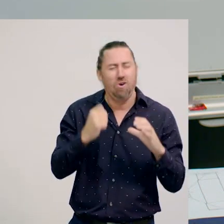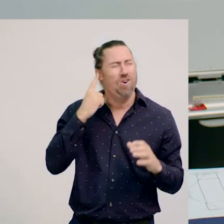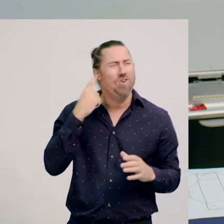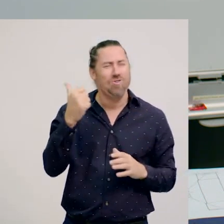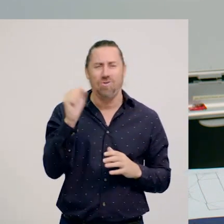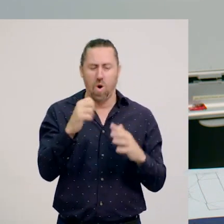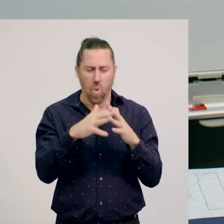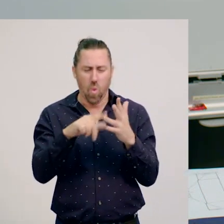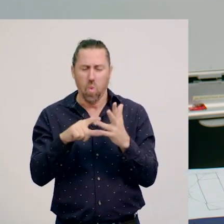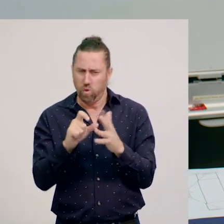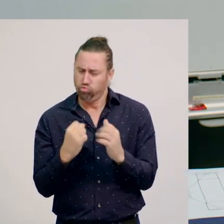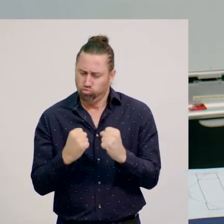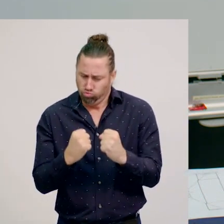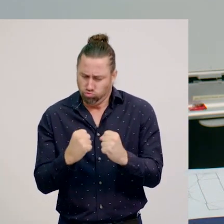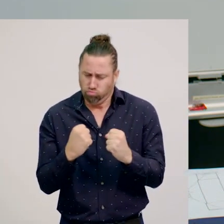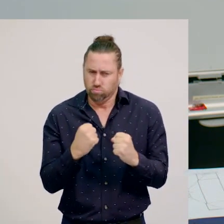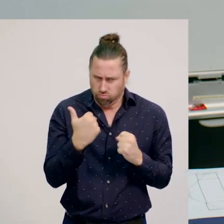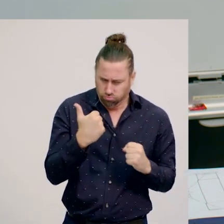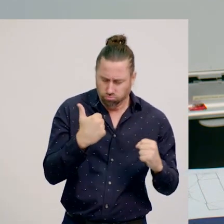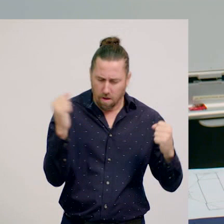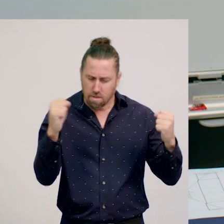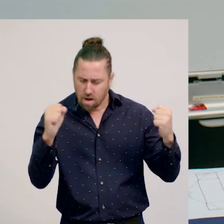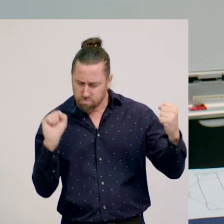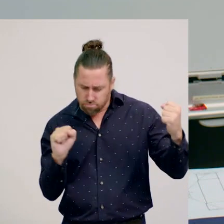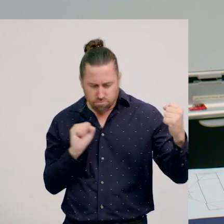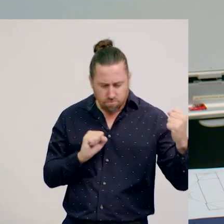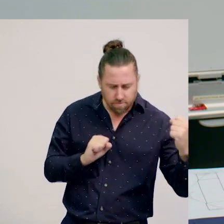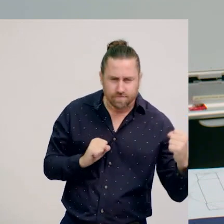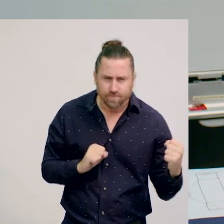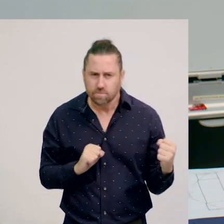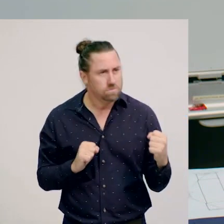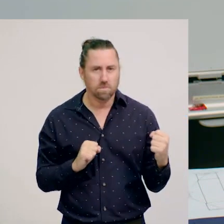And the wood’s quite strong,but [strums]